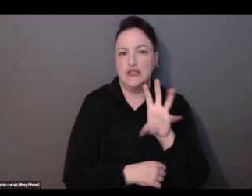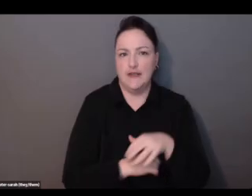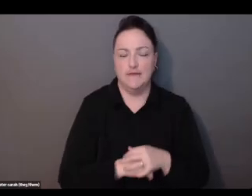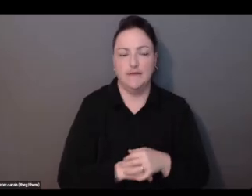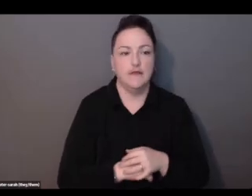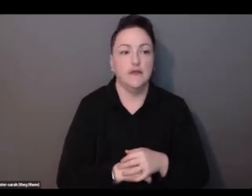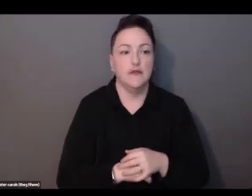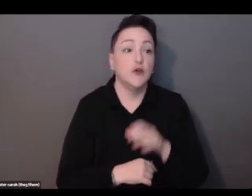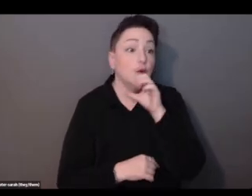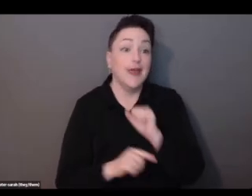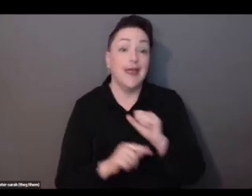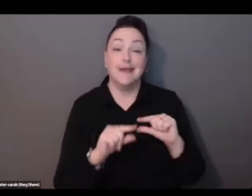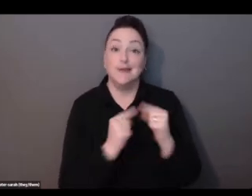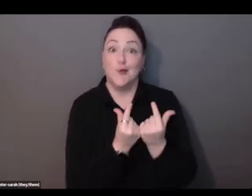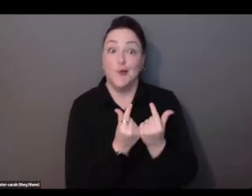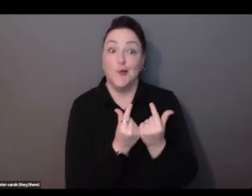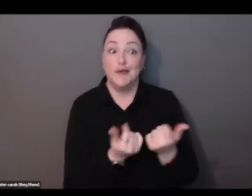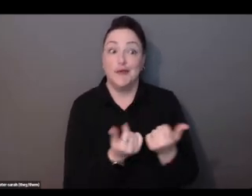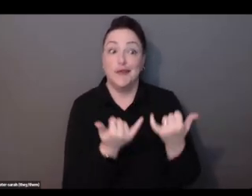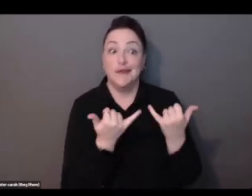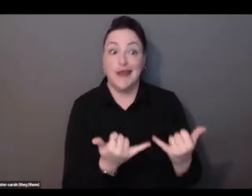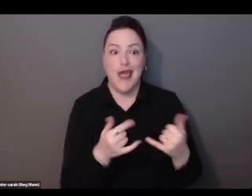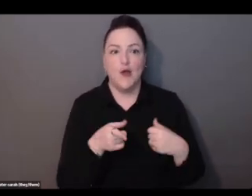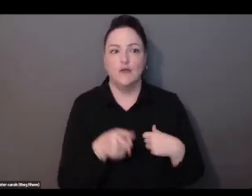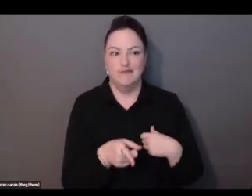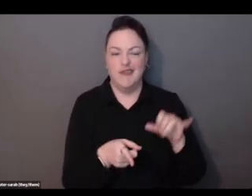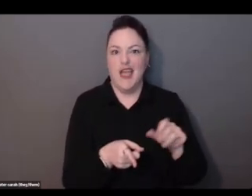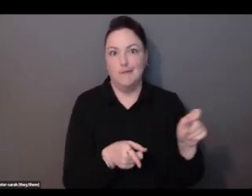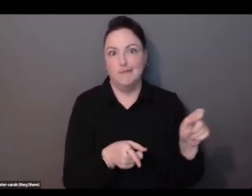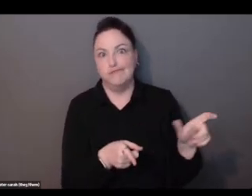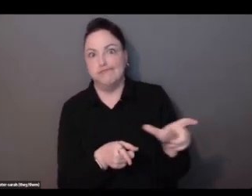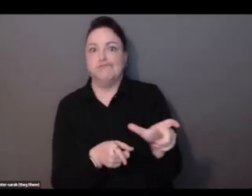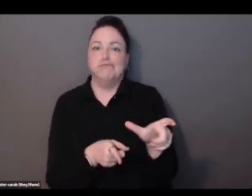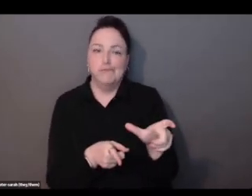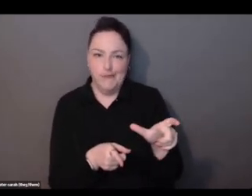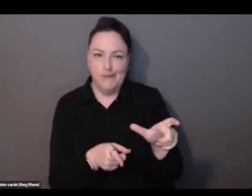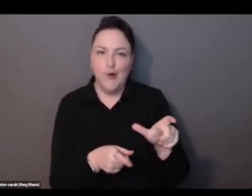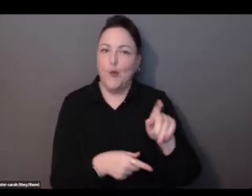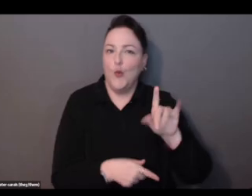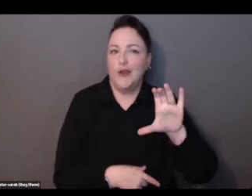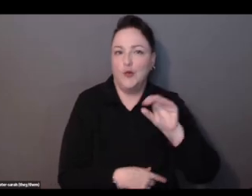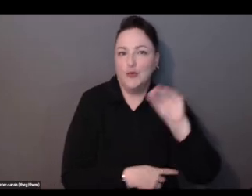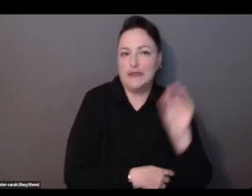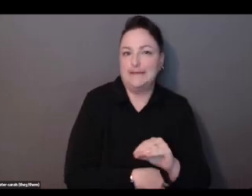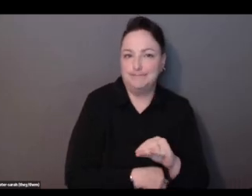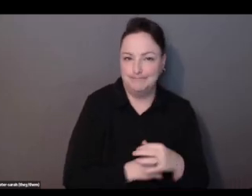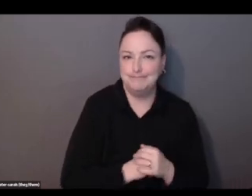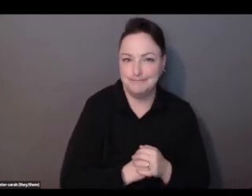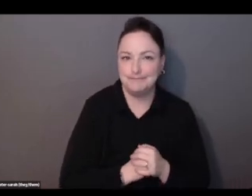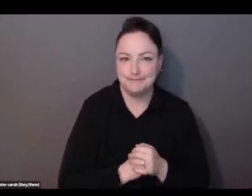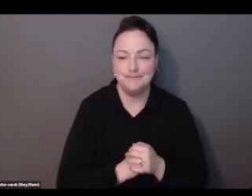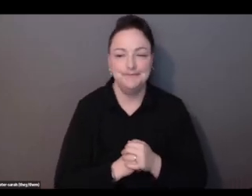you're going to notice that now this is 100% because we've filtered to that population.